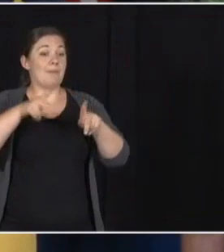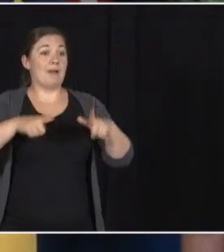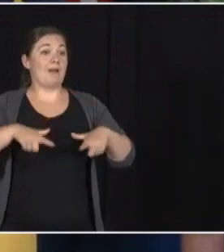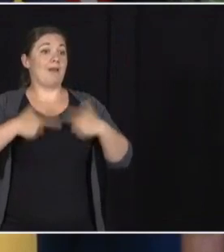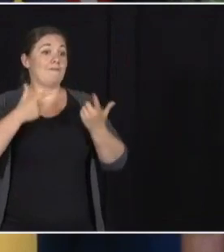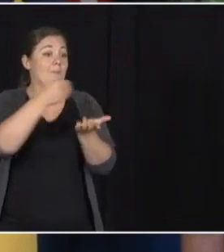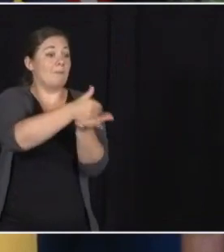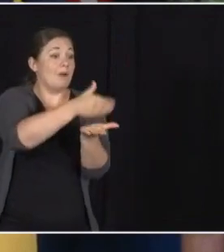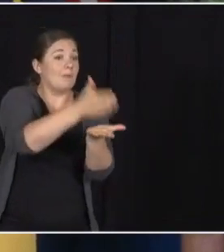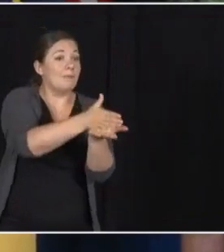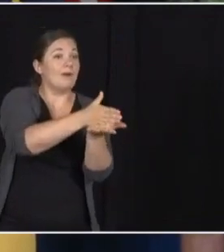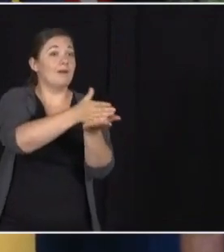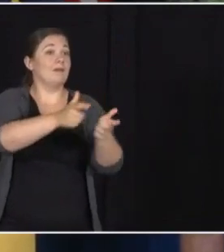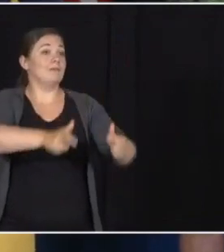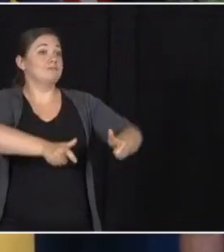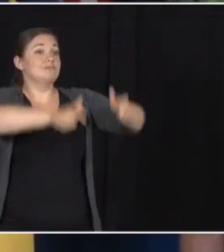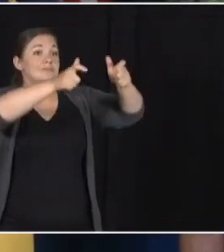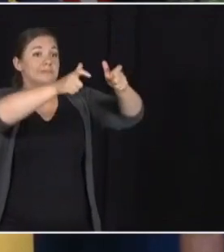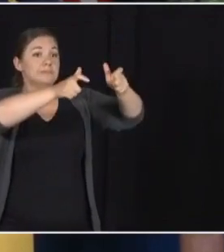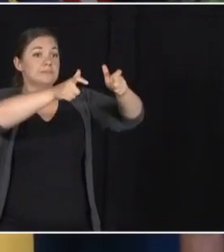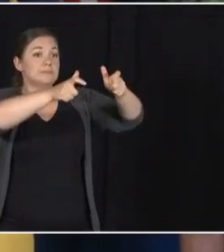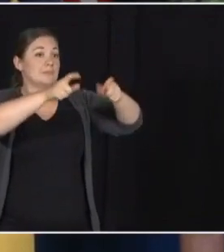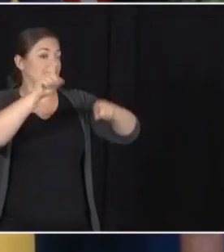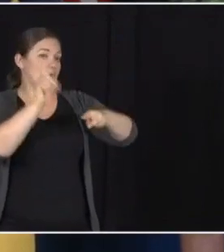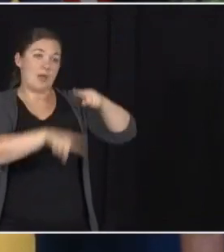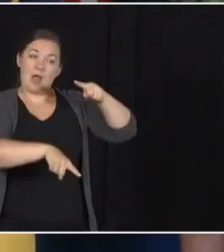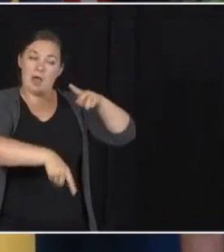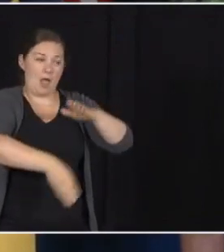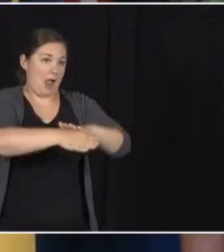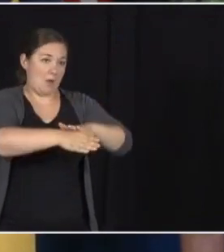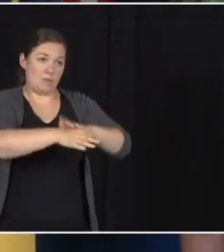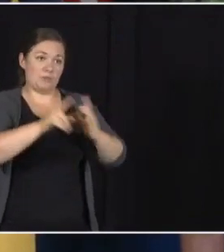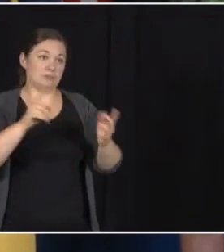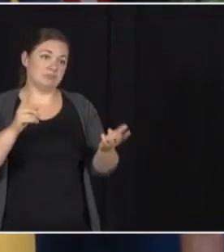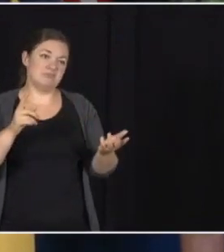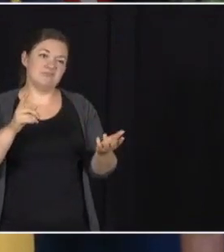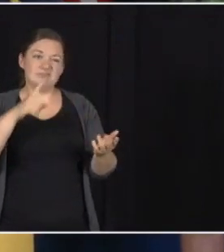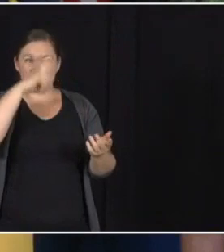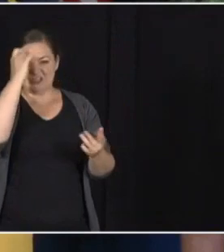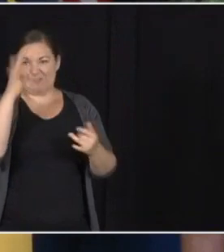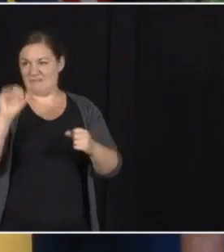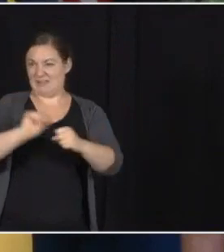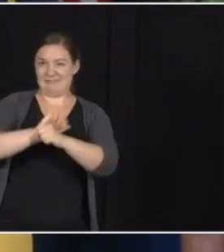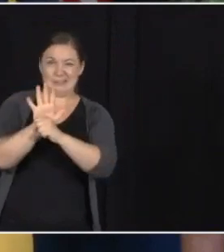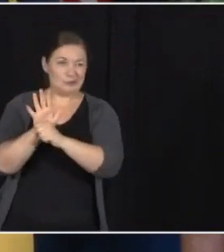related to residential addictions will be halted until further notice due to restrictions related to the pandemic and that no